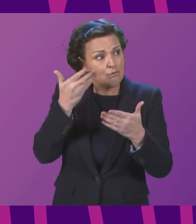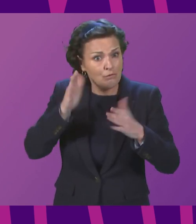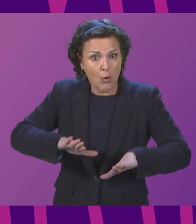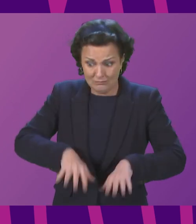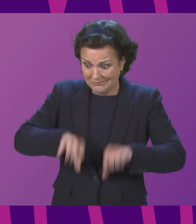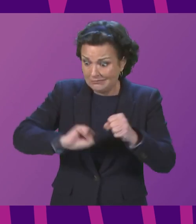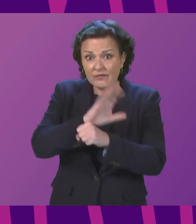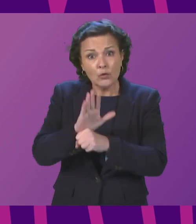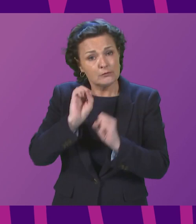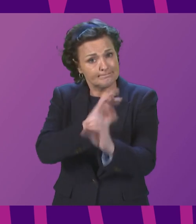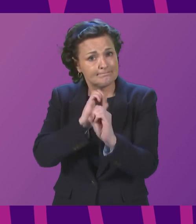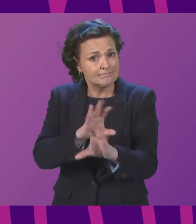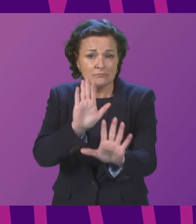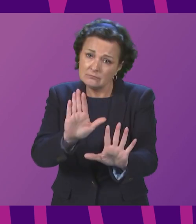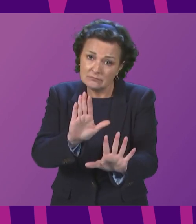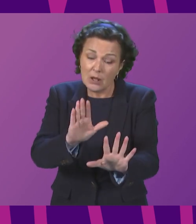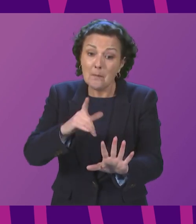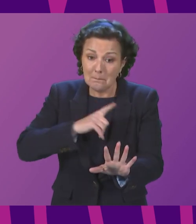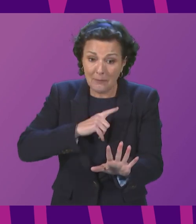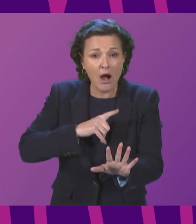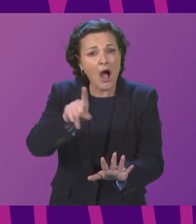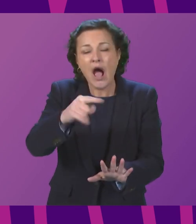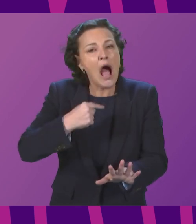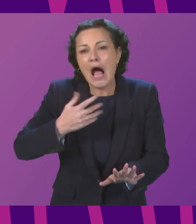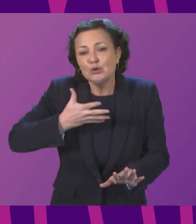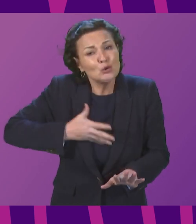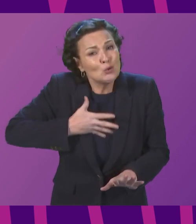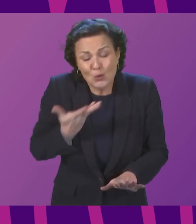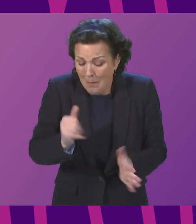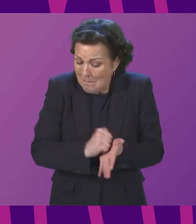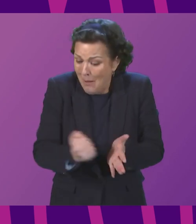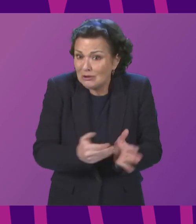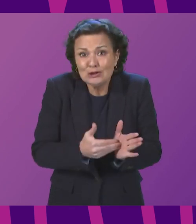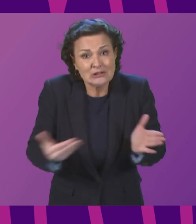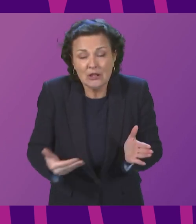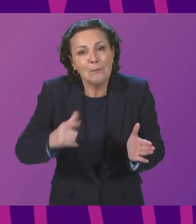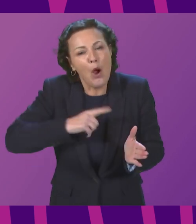that underpins it, but I make no apology for wanting the data to be as robust as possible.